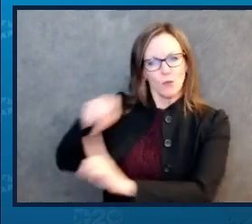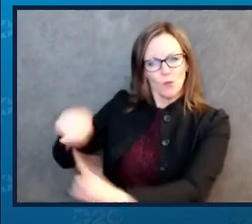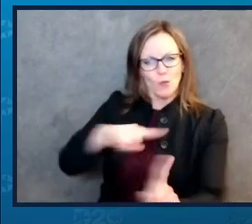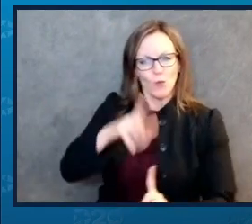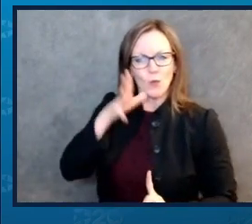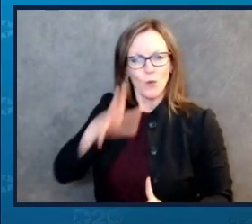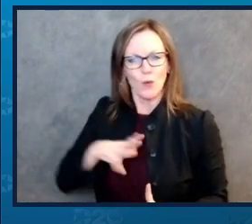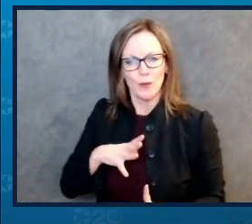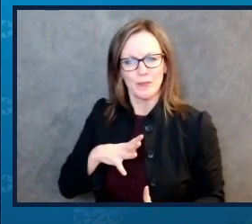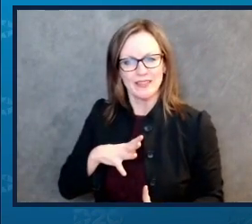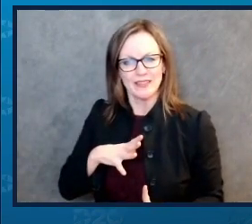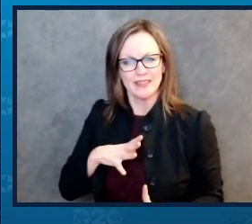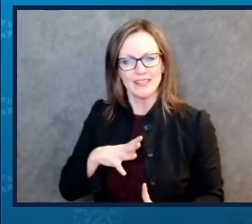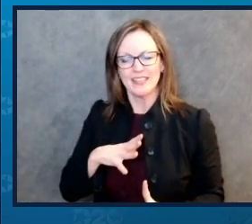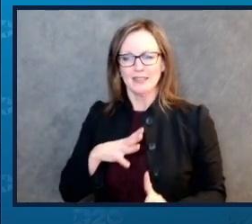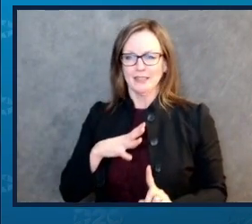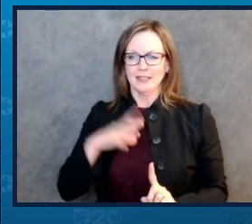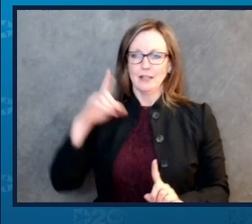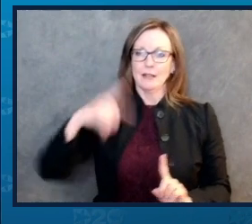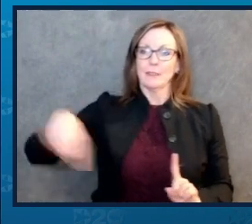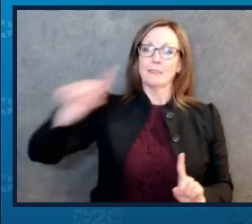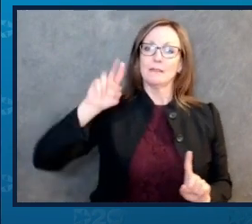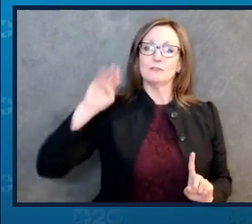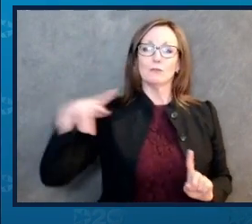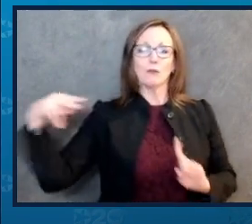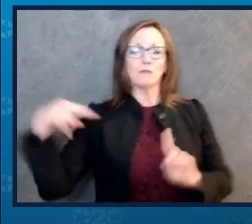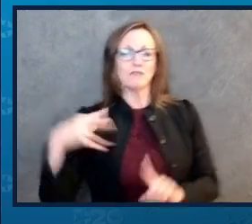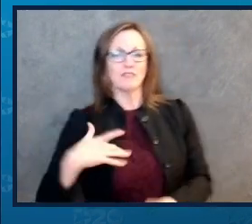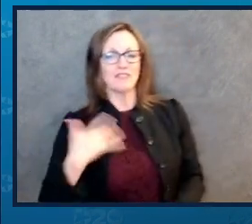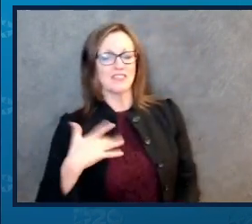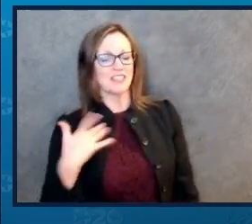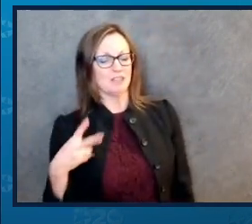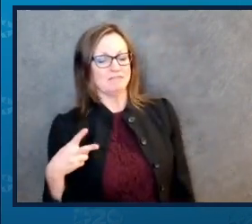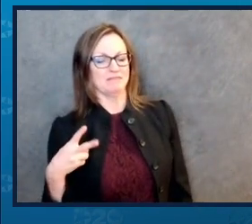BE LAWS ABOUT THIS. BUT JOE DOESN'T GIVE UP.